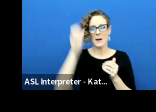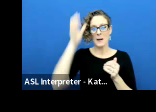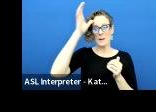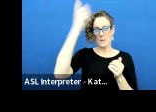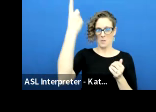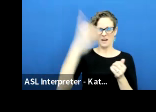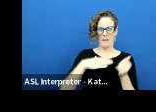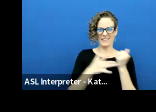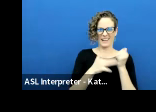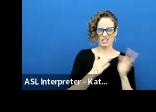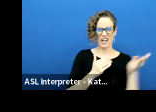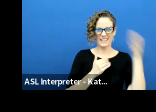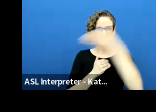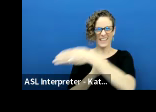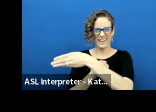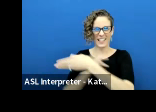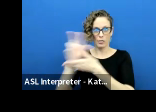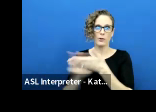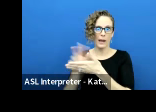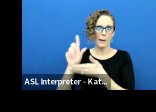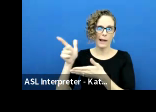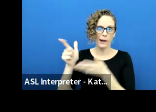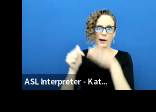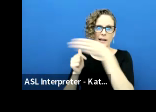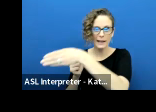about three hours he was able to get up to about three hours later and just as he arrived having